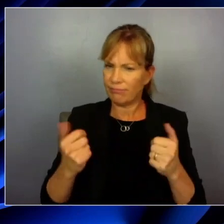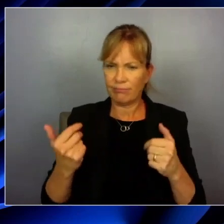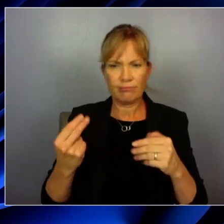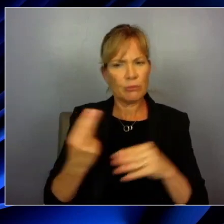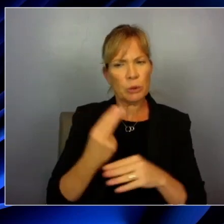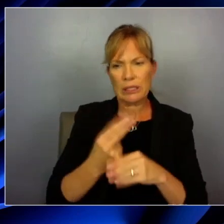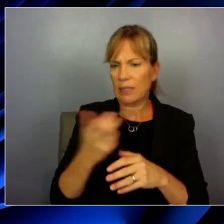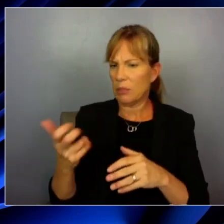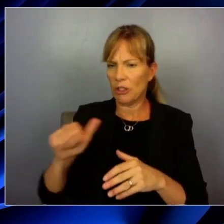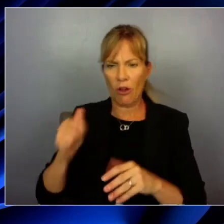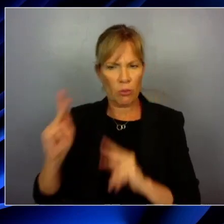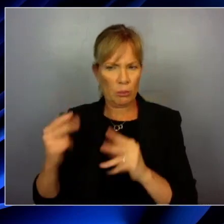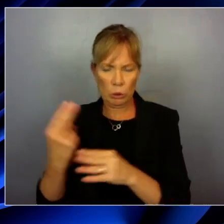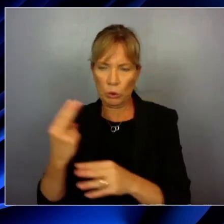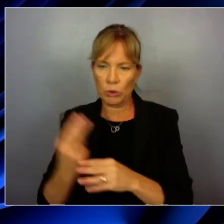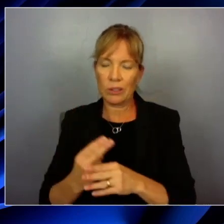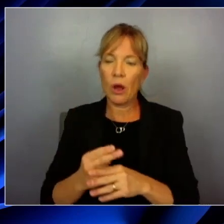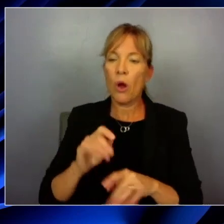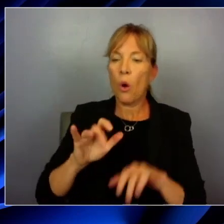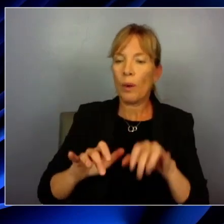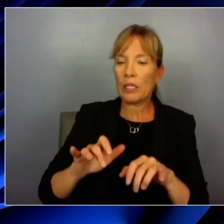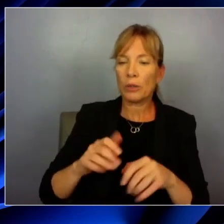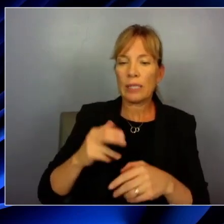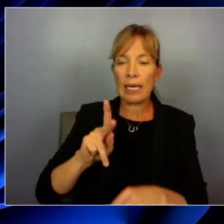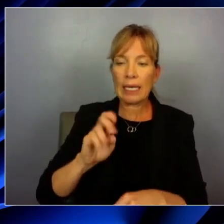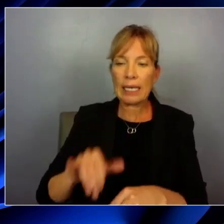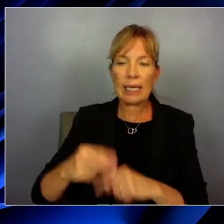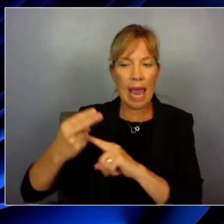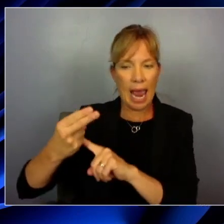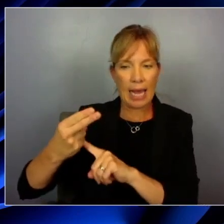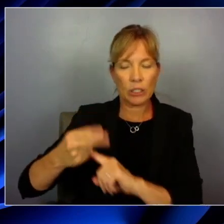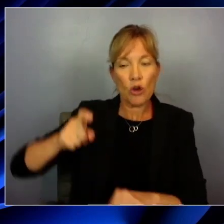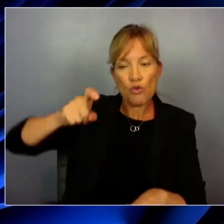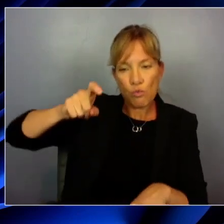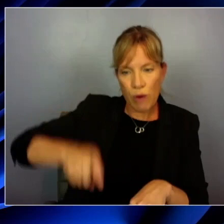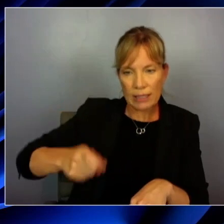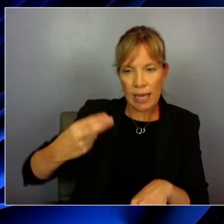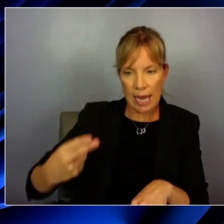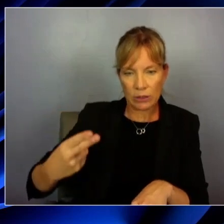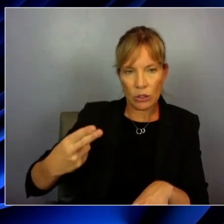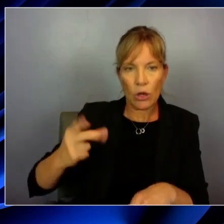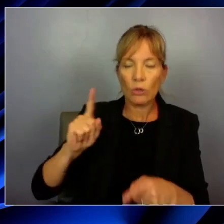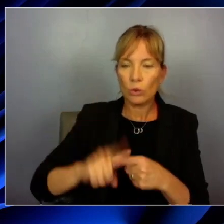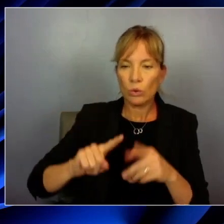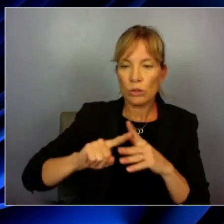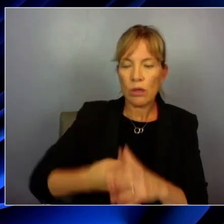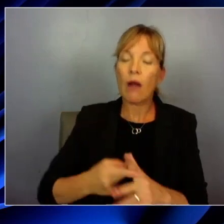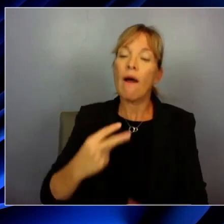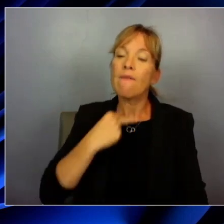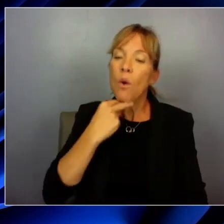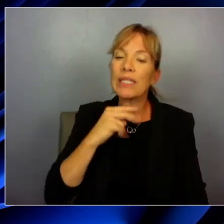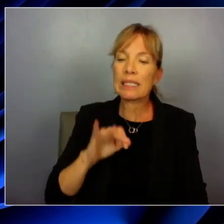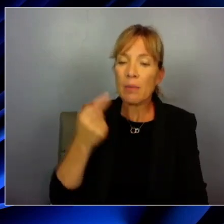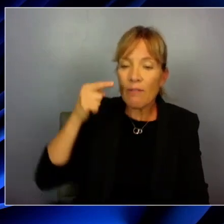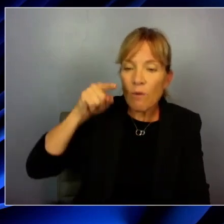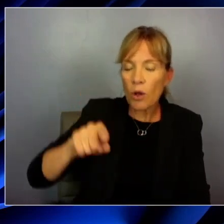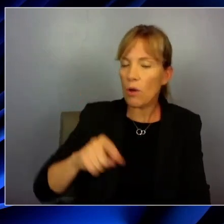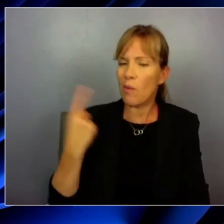Windows Key H is the key press to invoke voice typing. That's always been there since Windows 10,